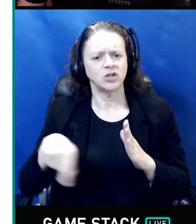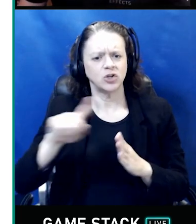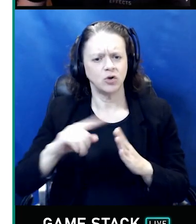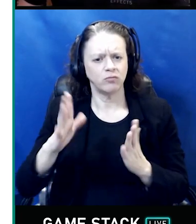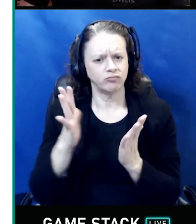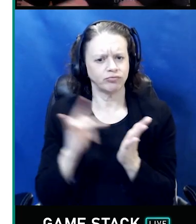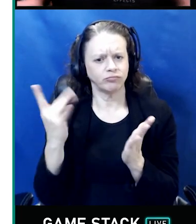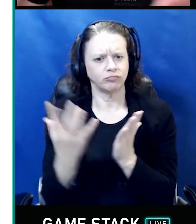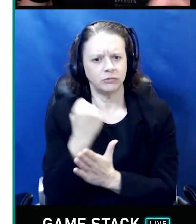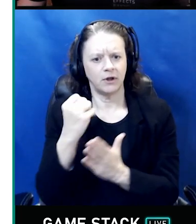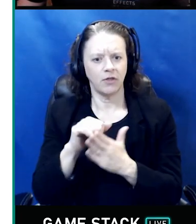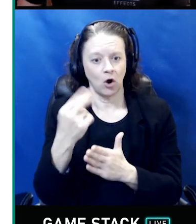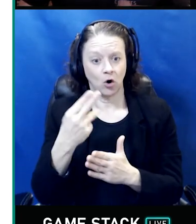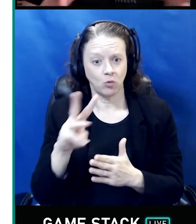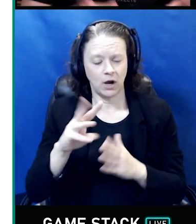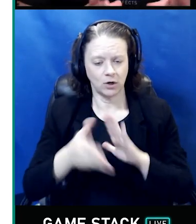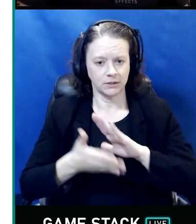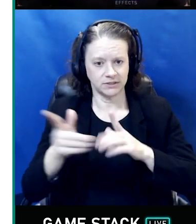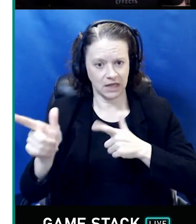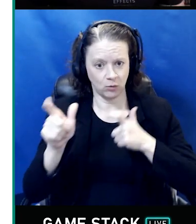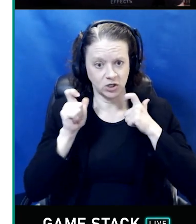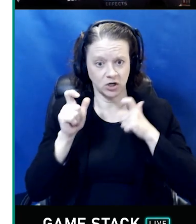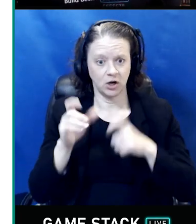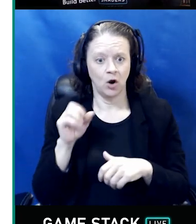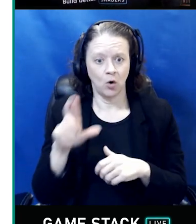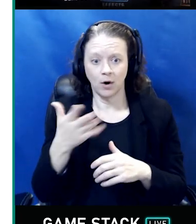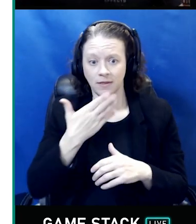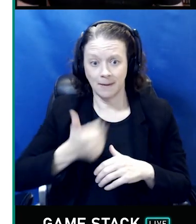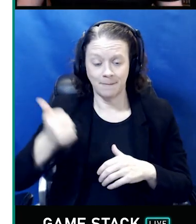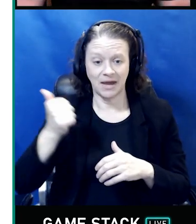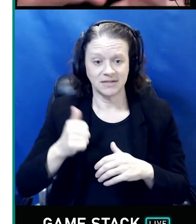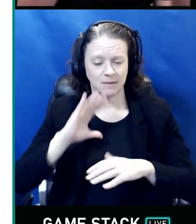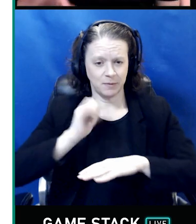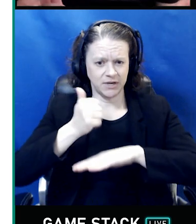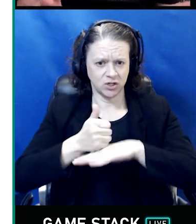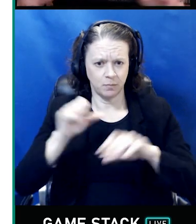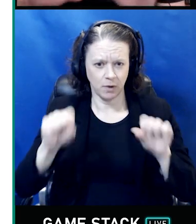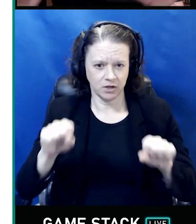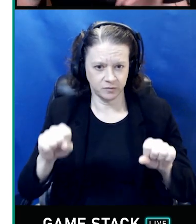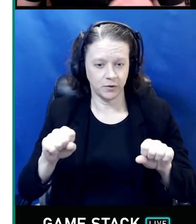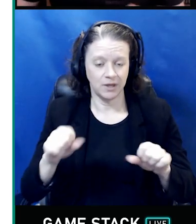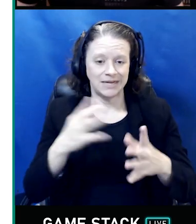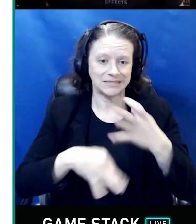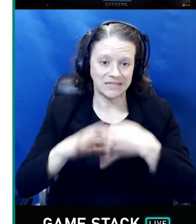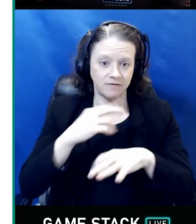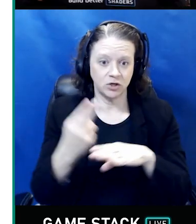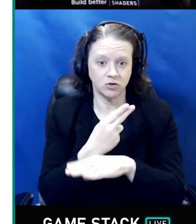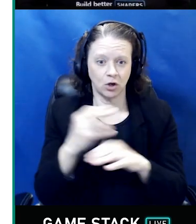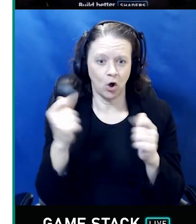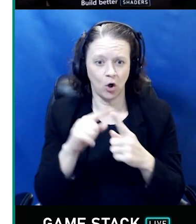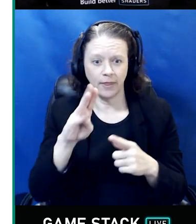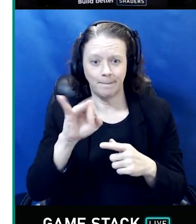or barring that the best implementation possible instead of having to use all the bit twiddling operations yourself.